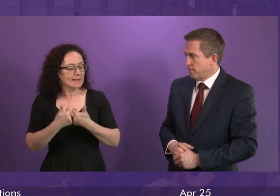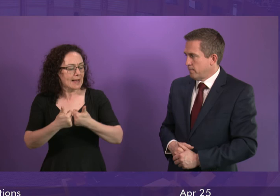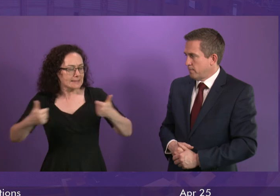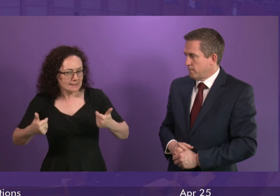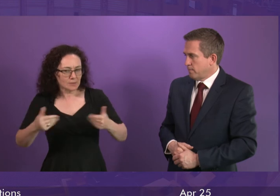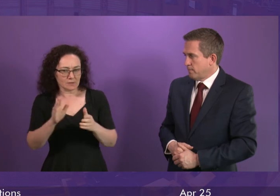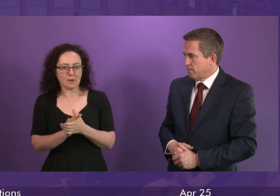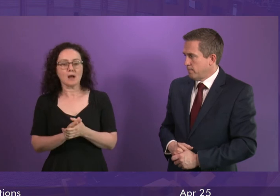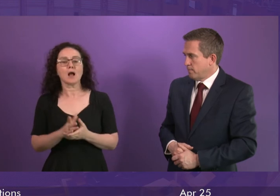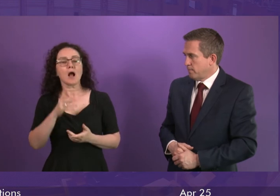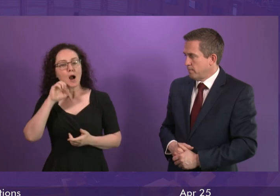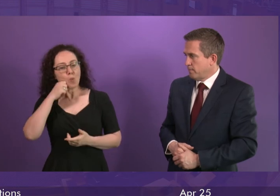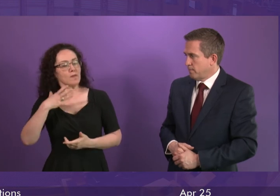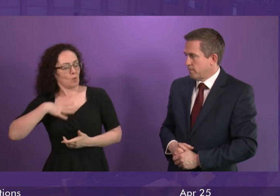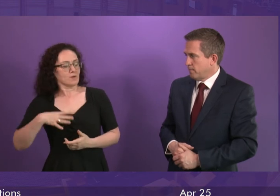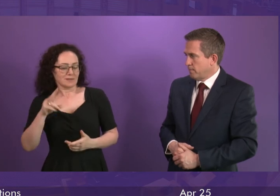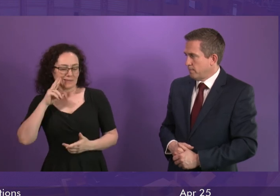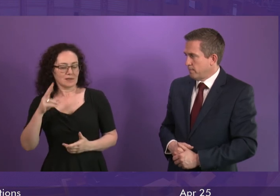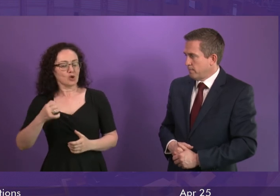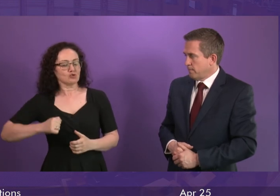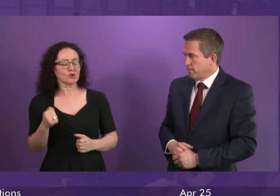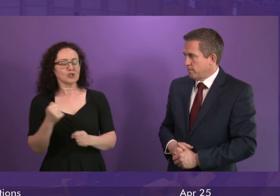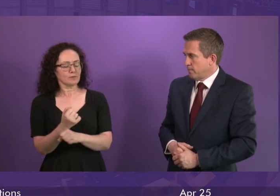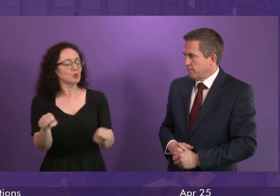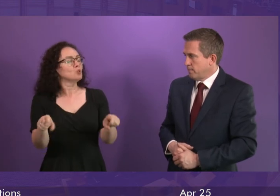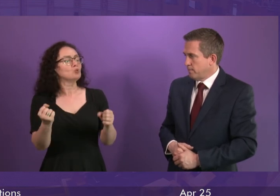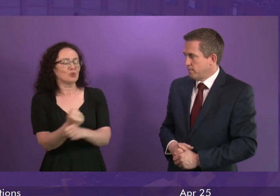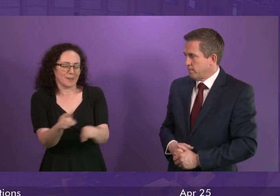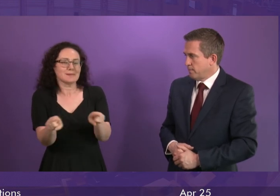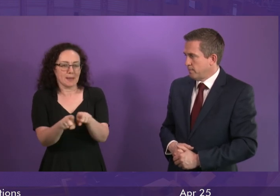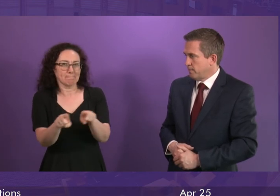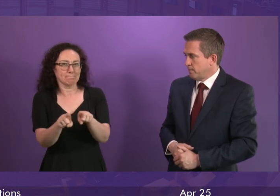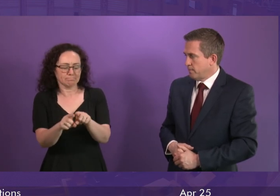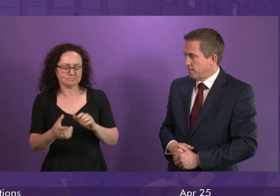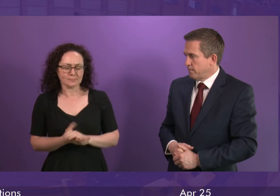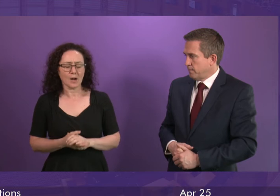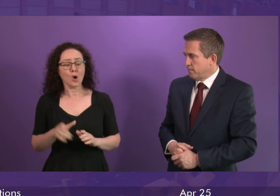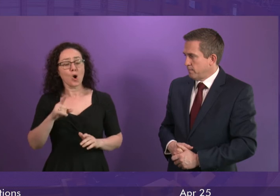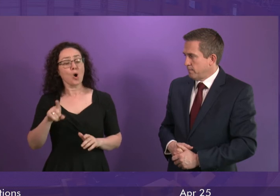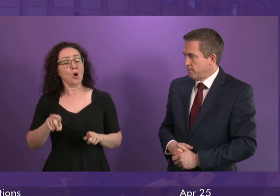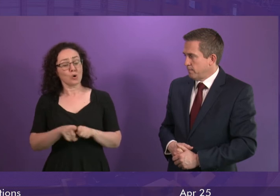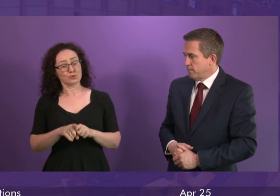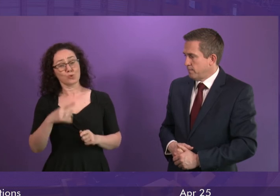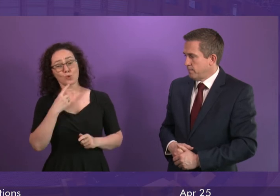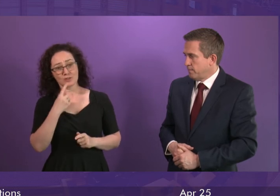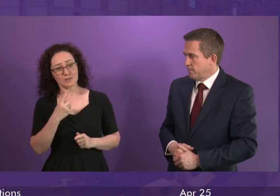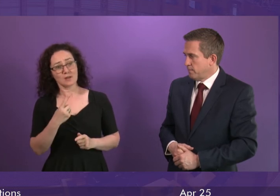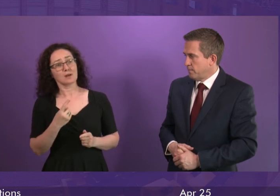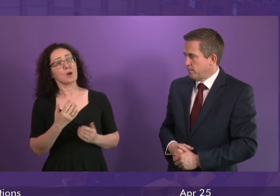on the Scottish Government’s position that I certainly want the Scottish Government to do that. I, too, welcome members of the all-party group